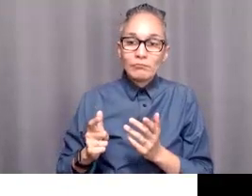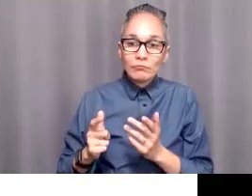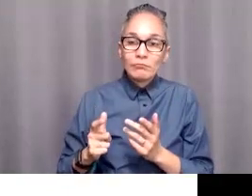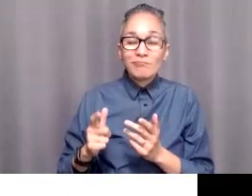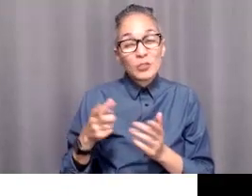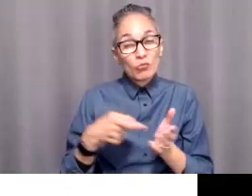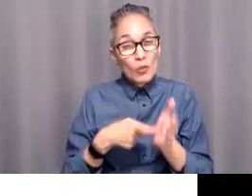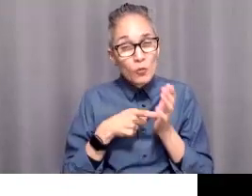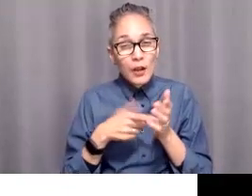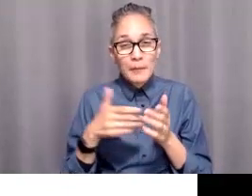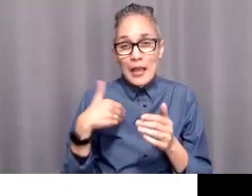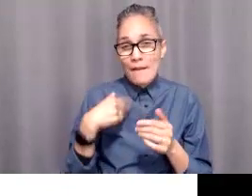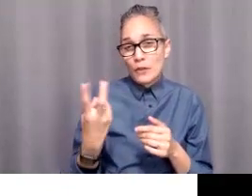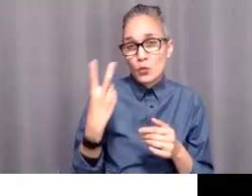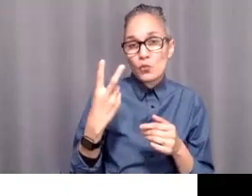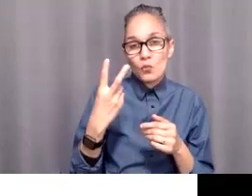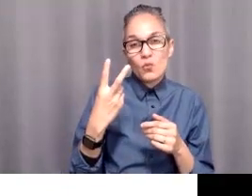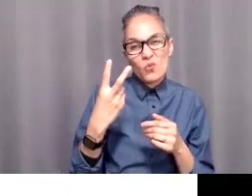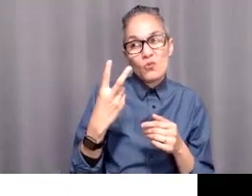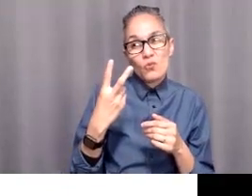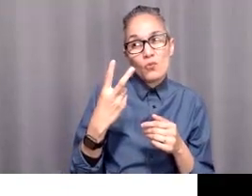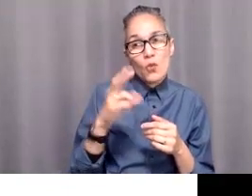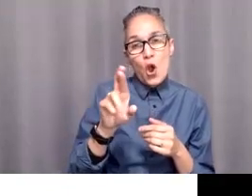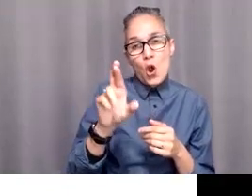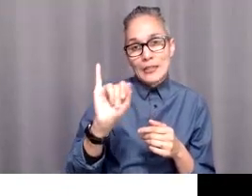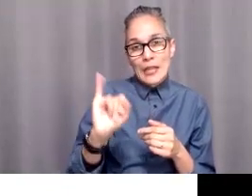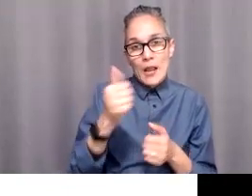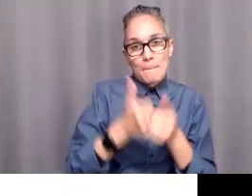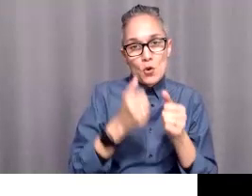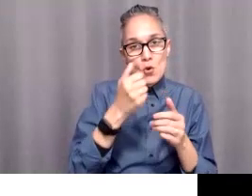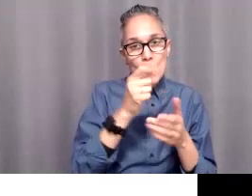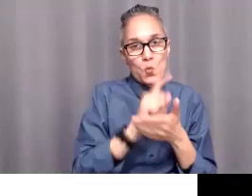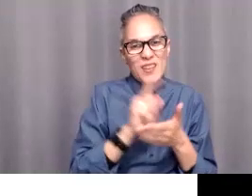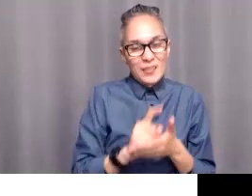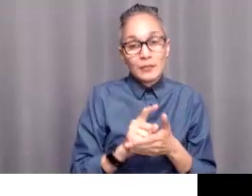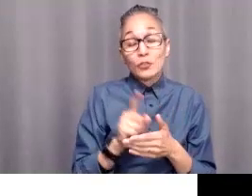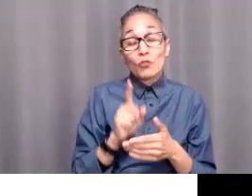is to have two instances of RSI per week. So really she was only looking for one